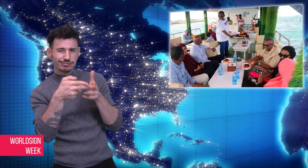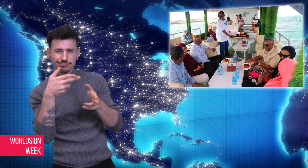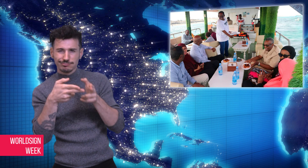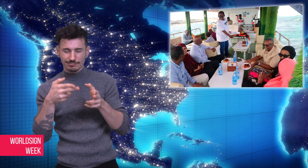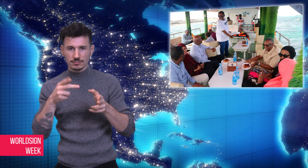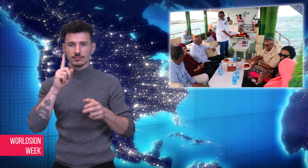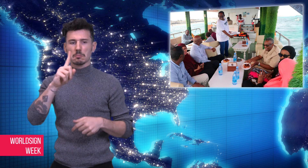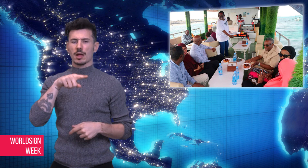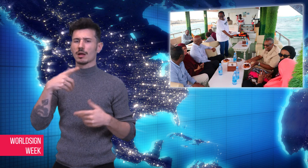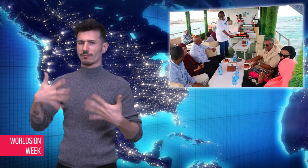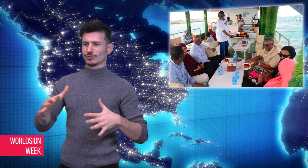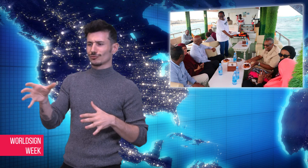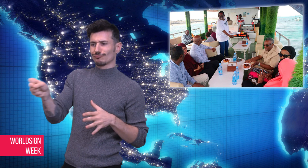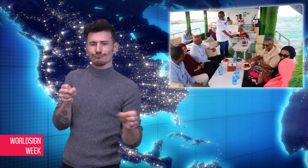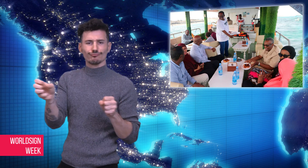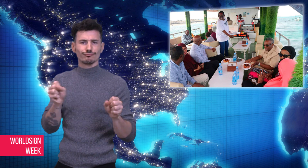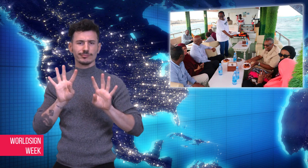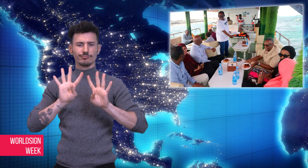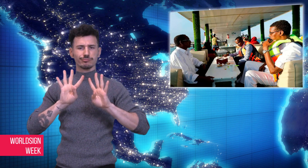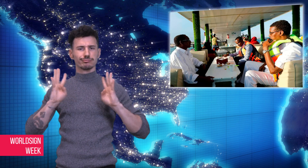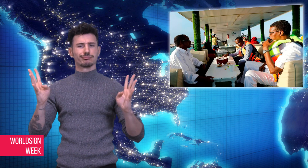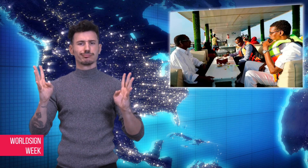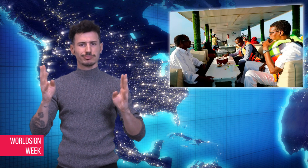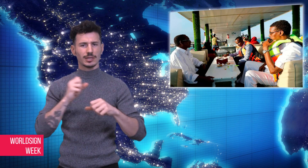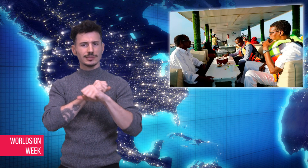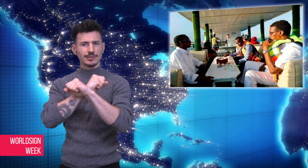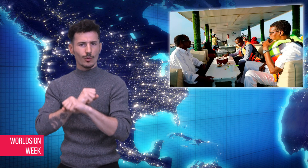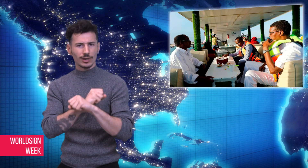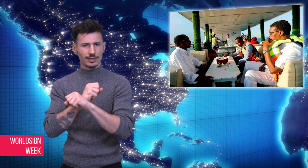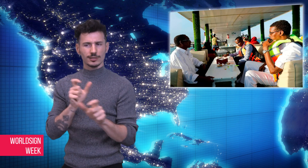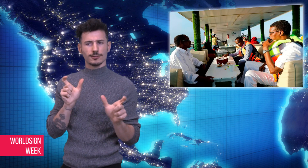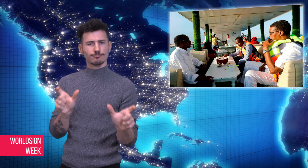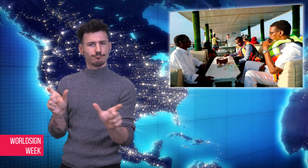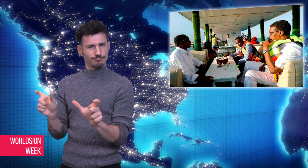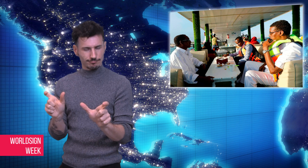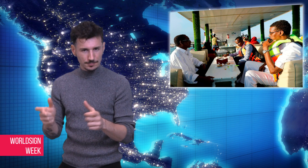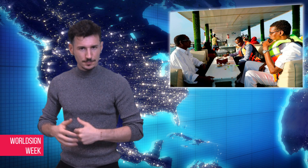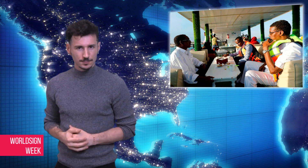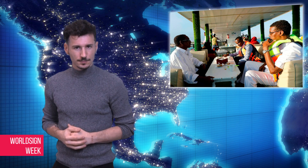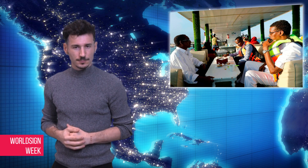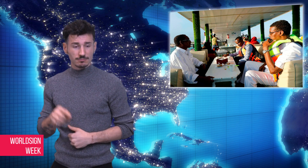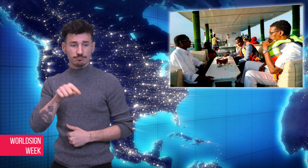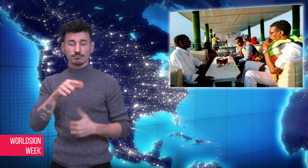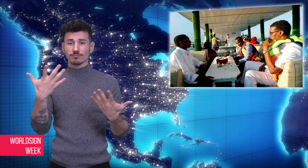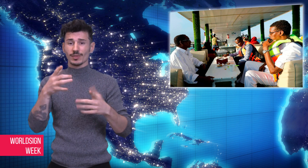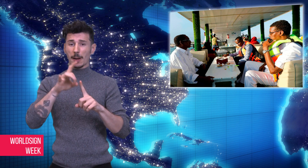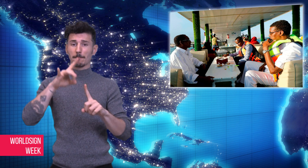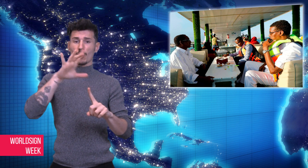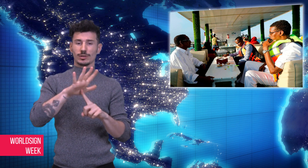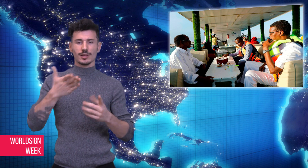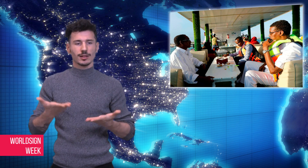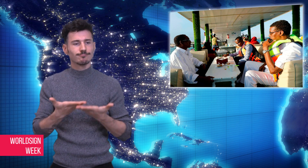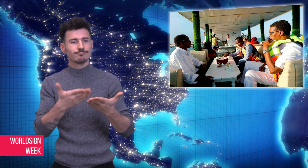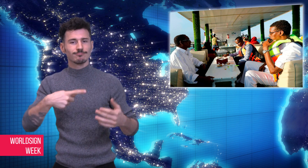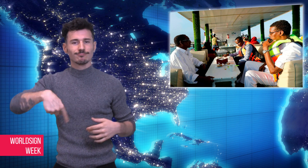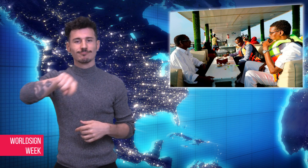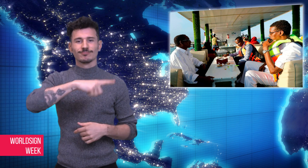from possible terrorist attacks. It is considered an important step to promoting